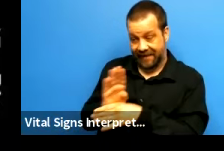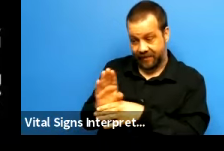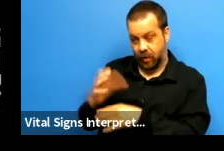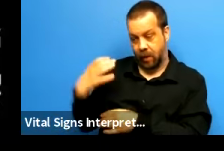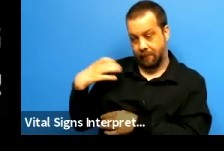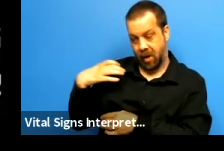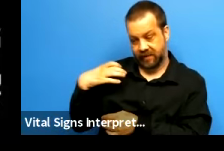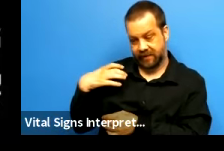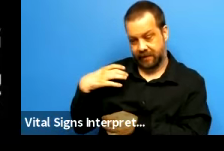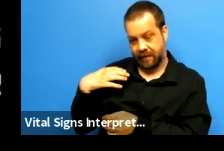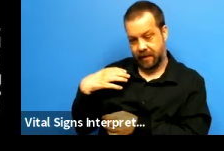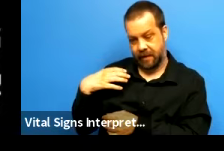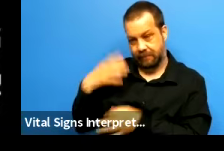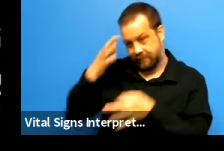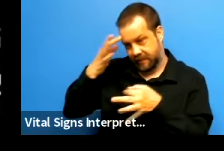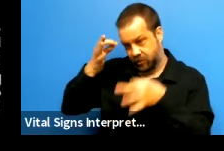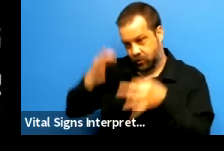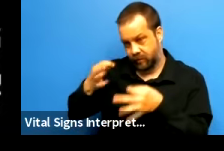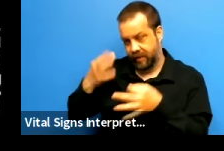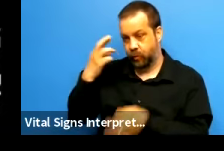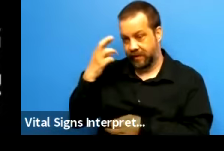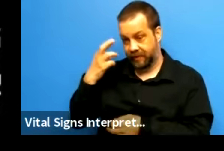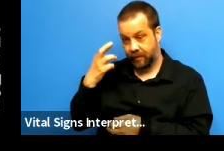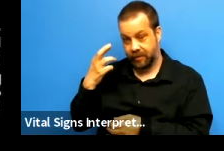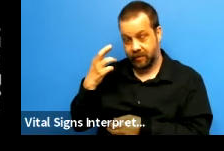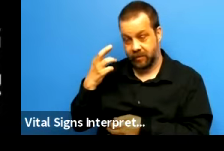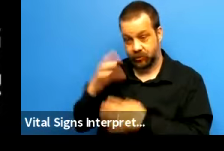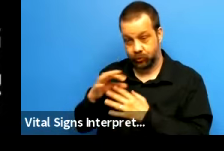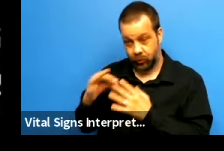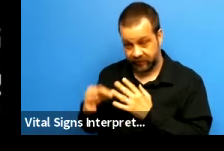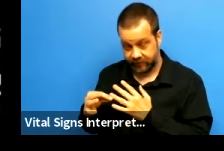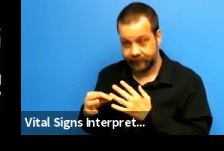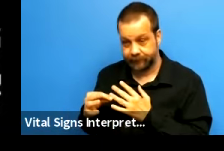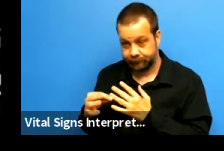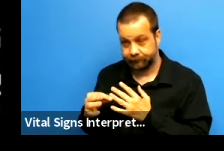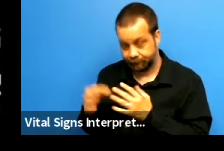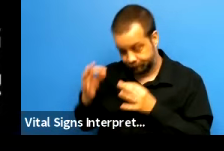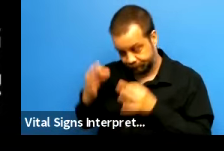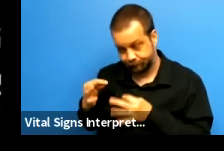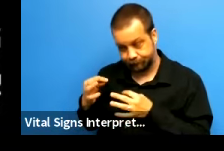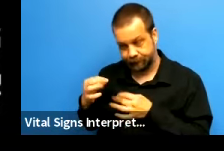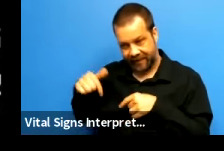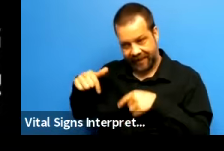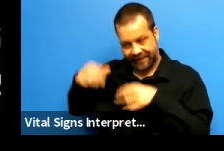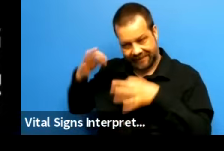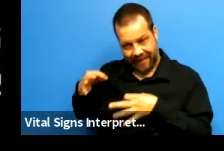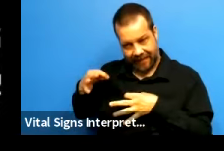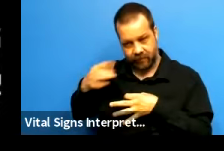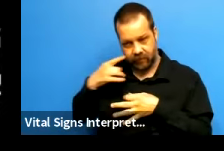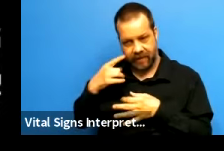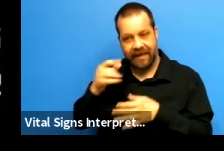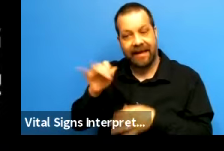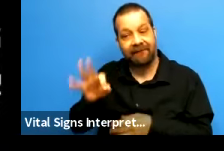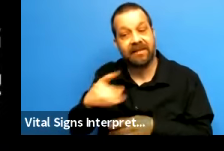reasonable accommodation might be as long as it's effective. There could be a variety of accommodations and many things